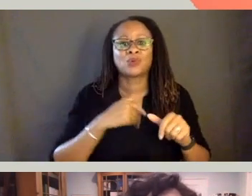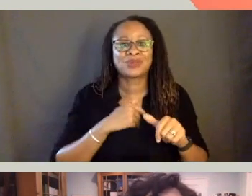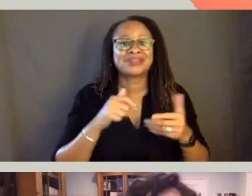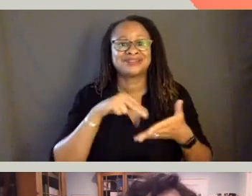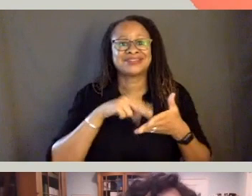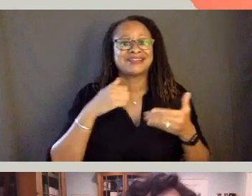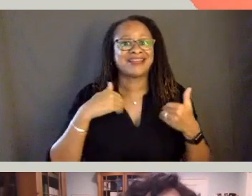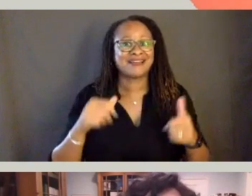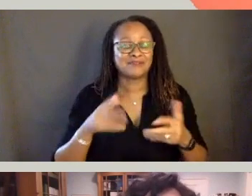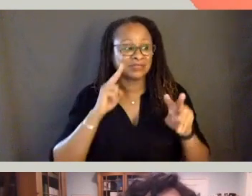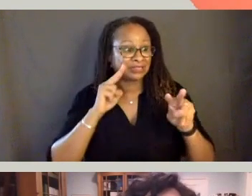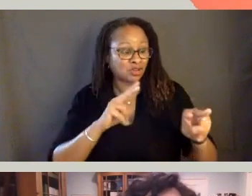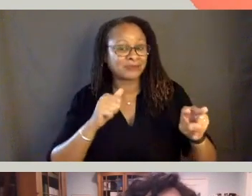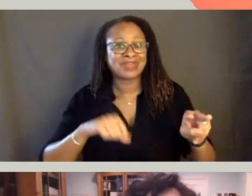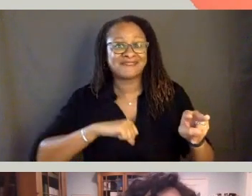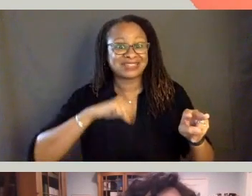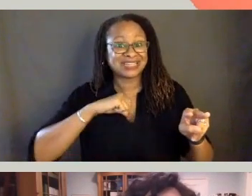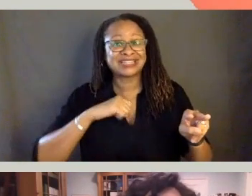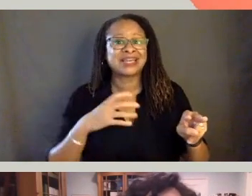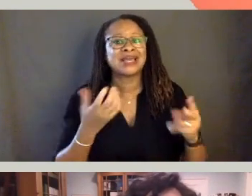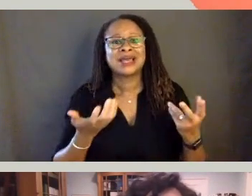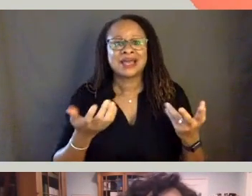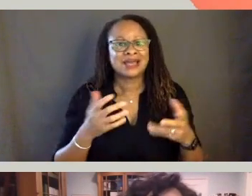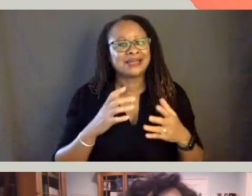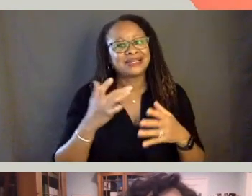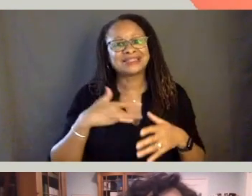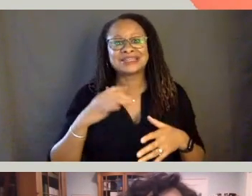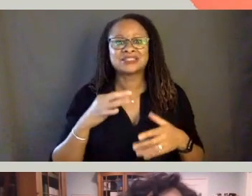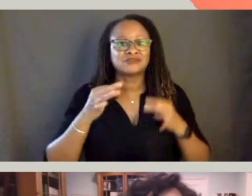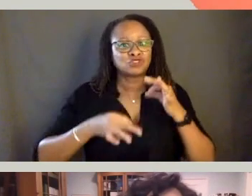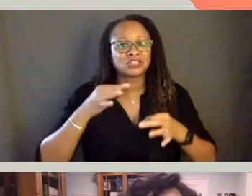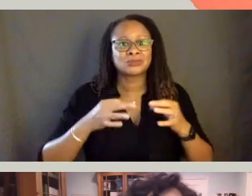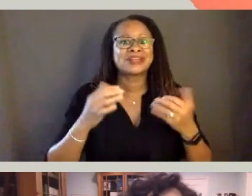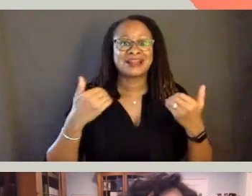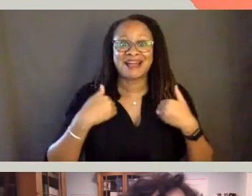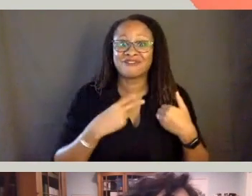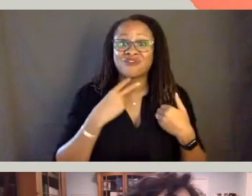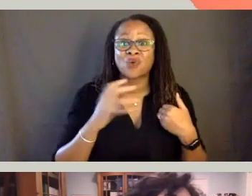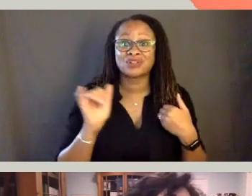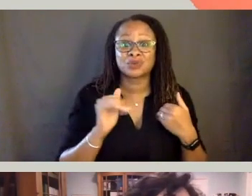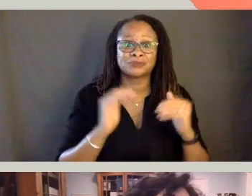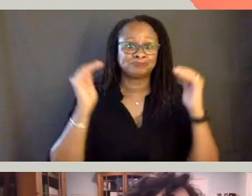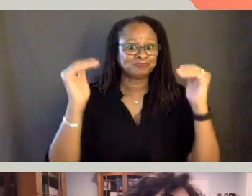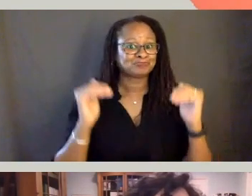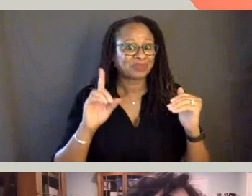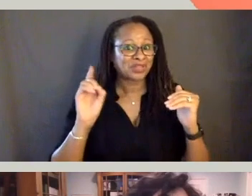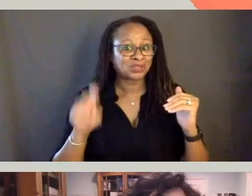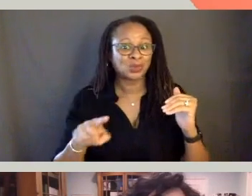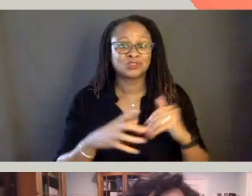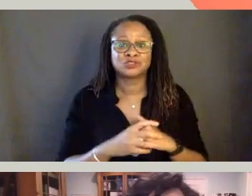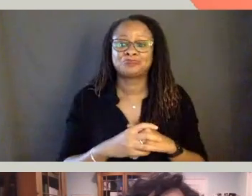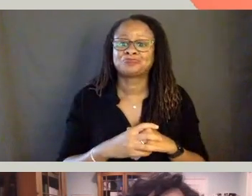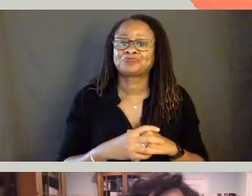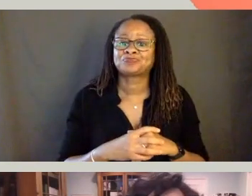and a sense of justice in being able to voice. So next question is,